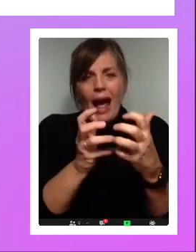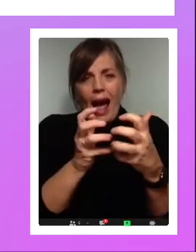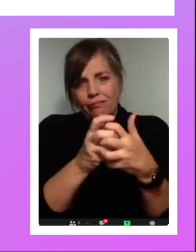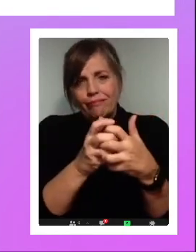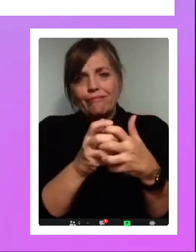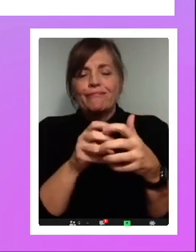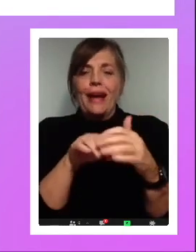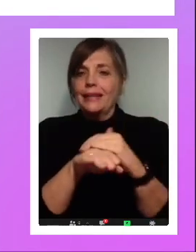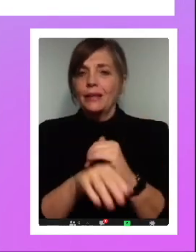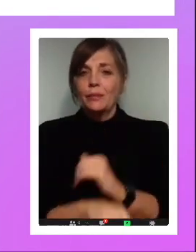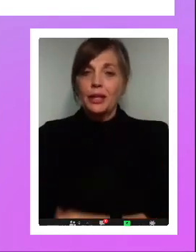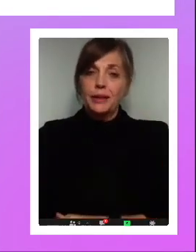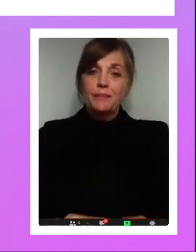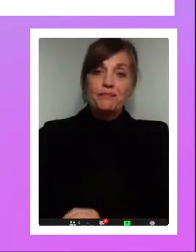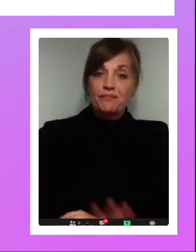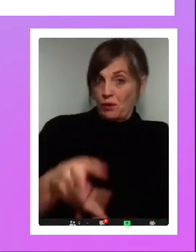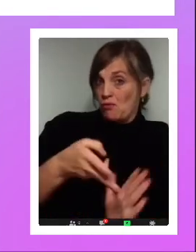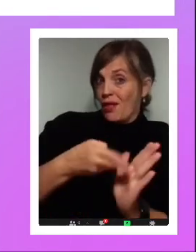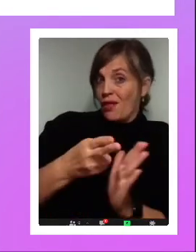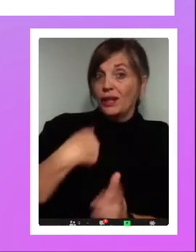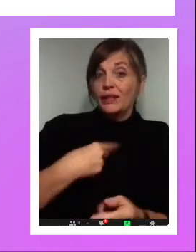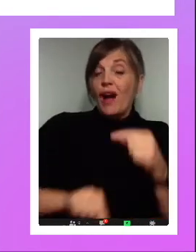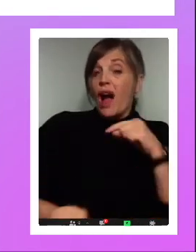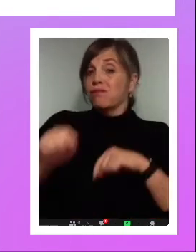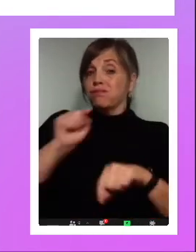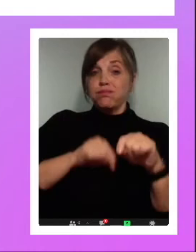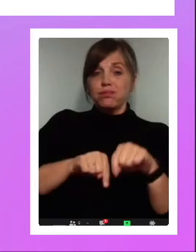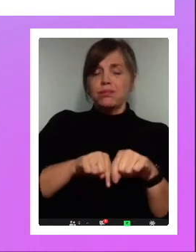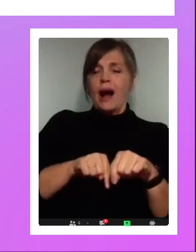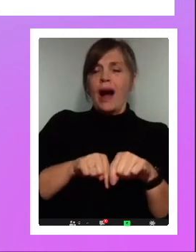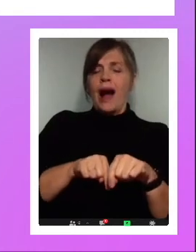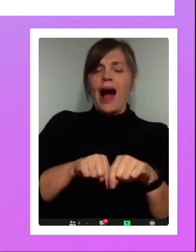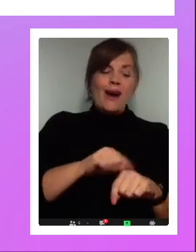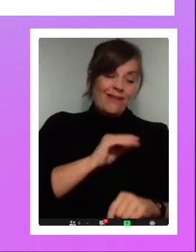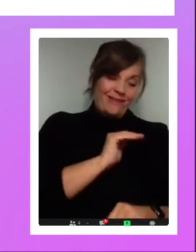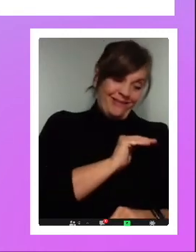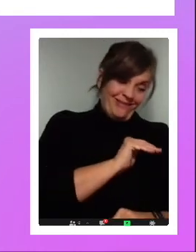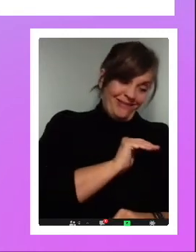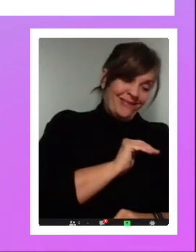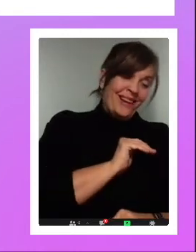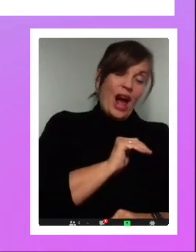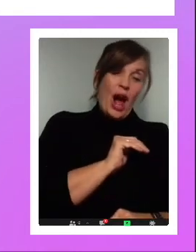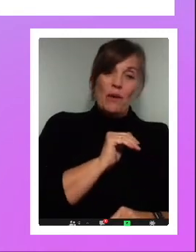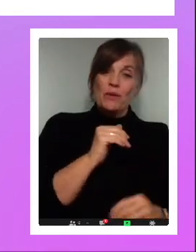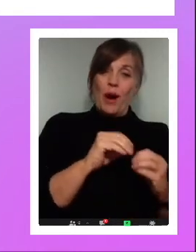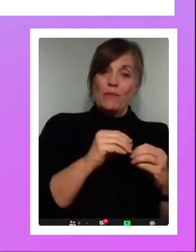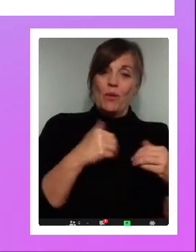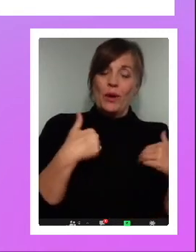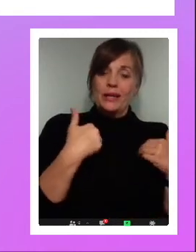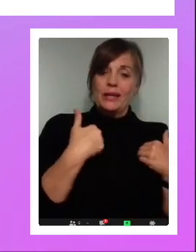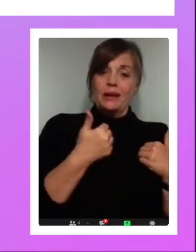I think I would remind my younger self that speaking from the future